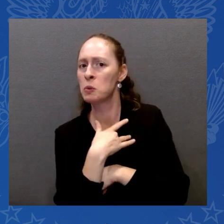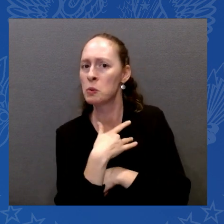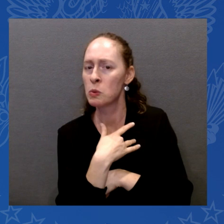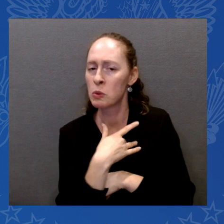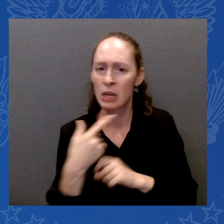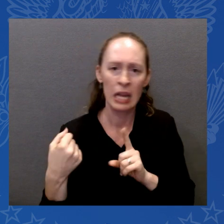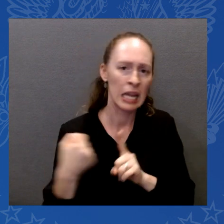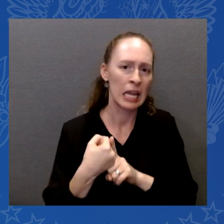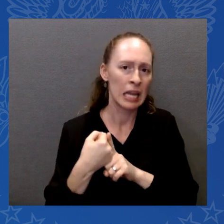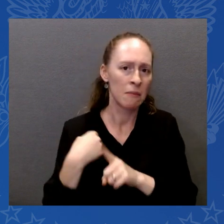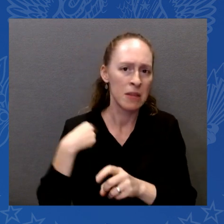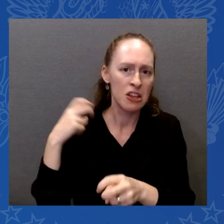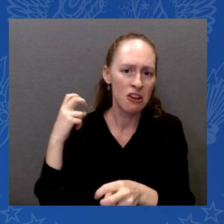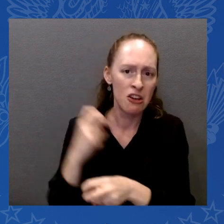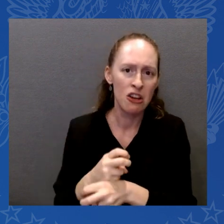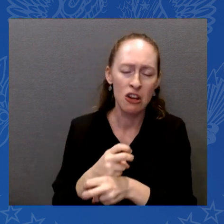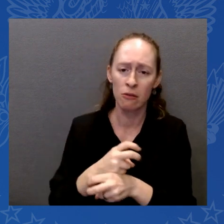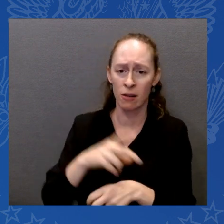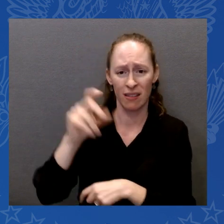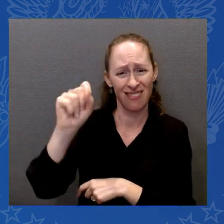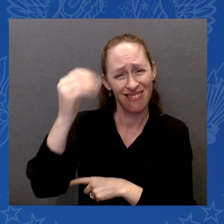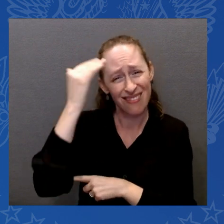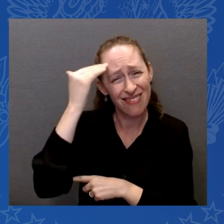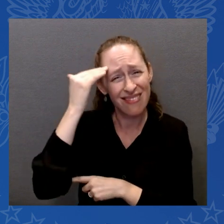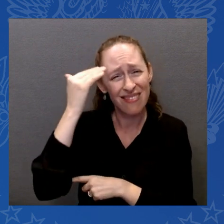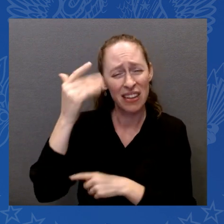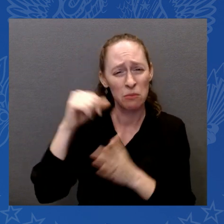Just like so many aspects of health care and life can be.